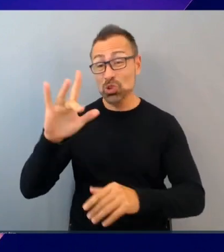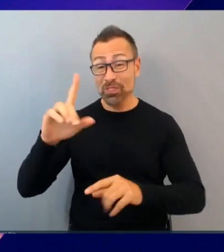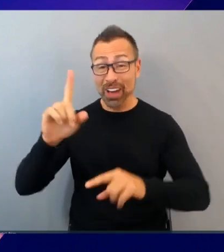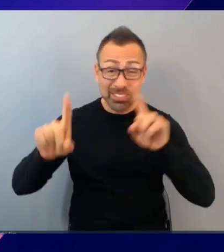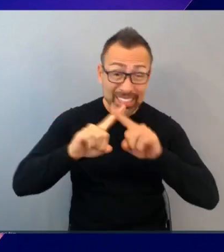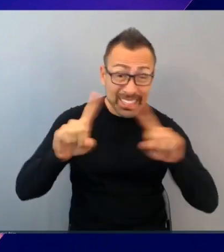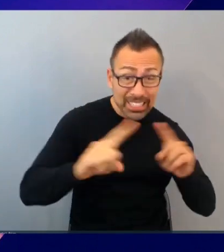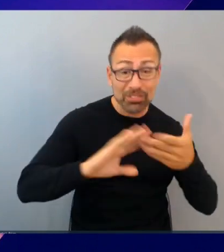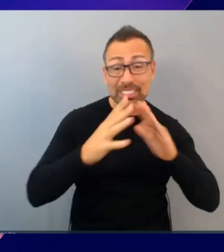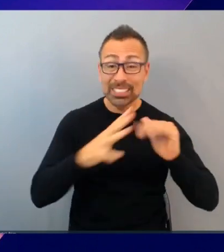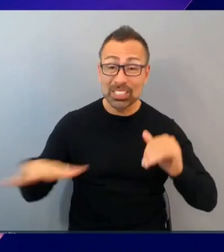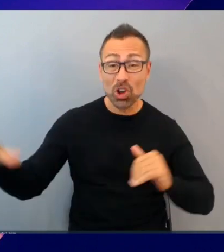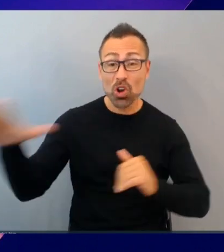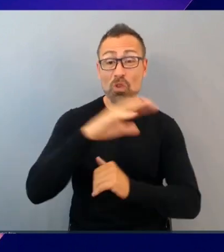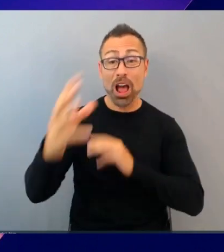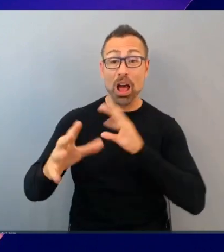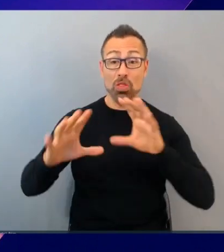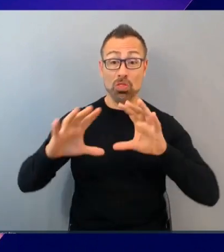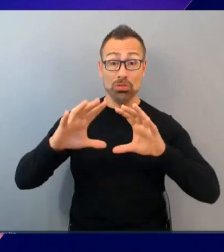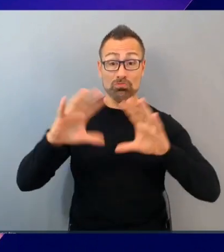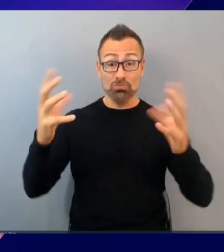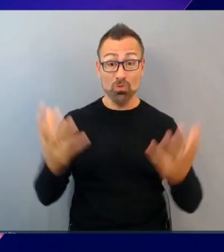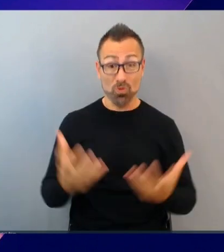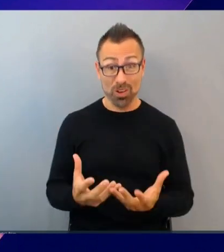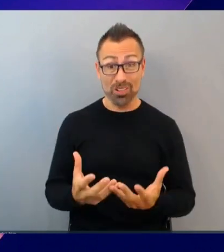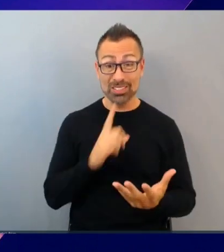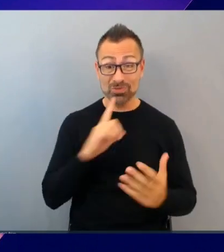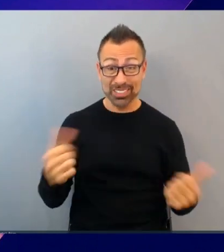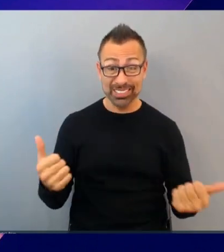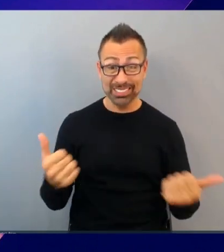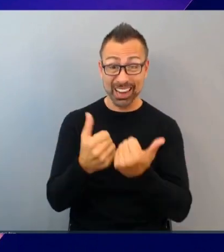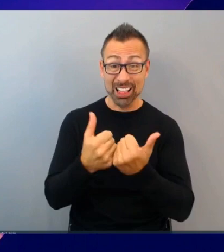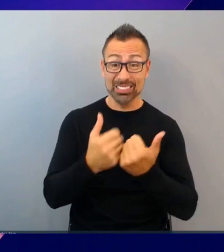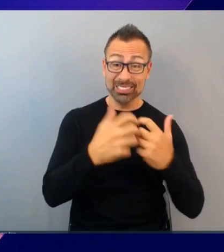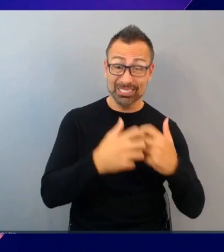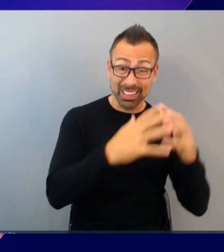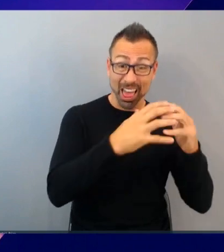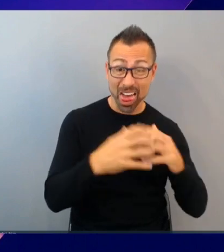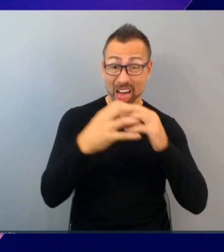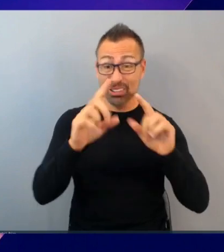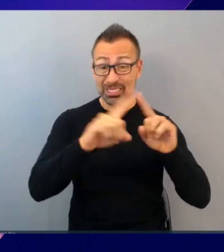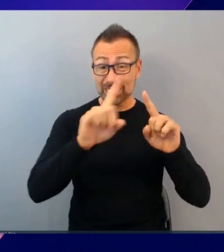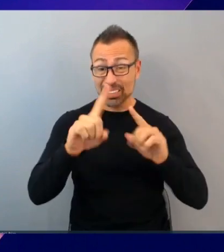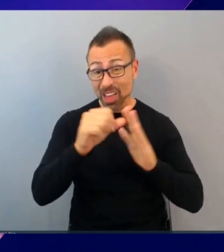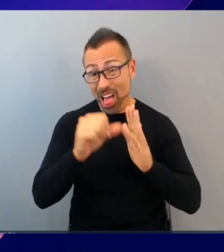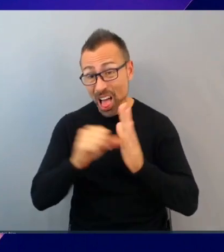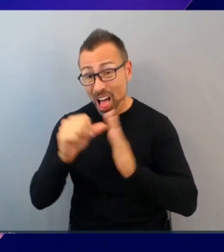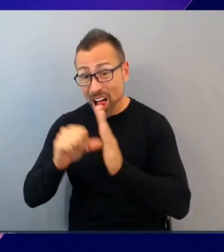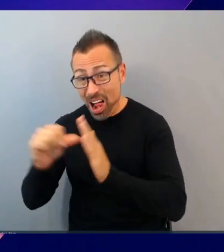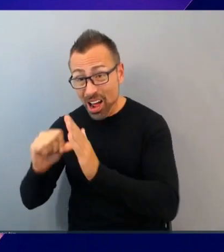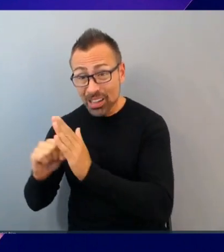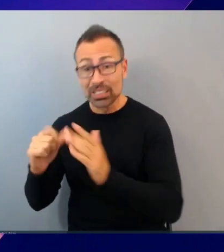burn all those accounts and manage those spends. So, last October we introduced